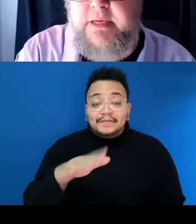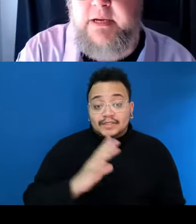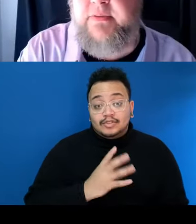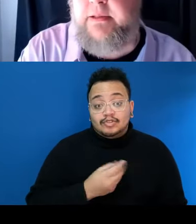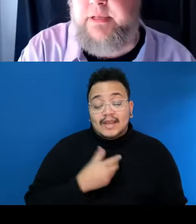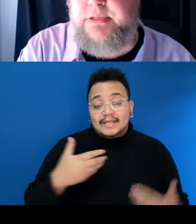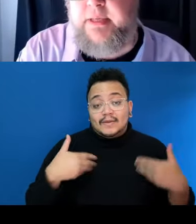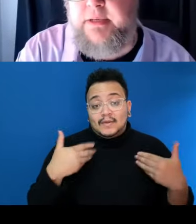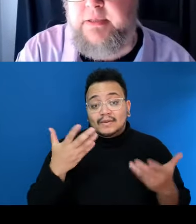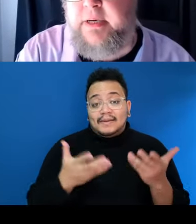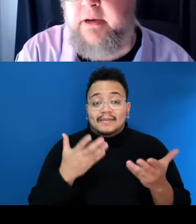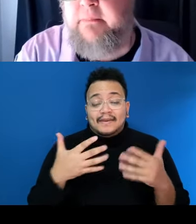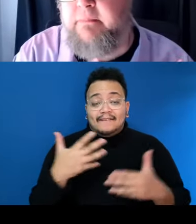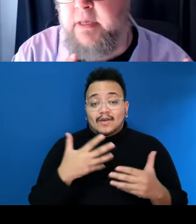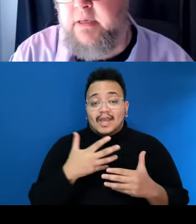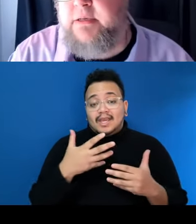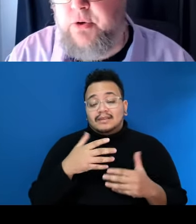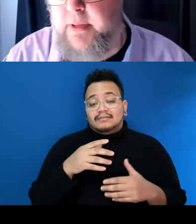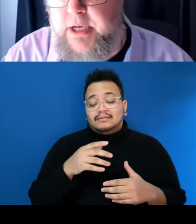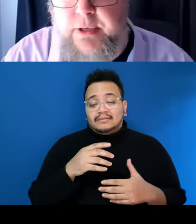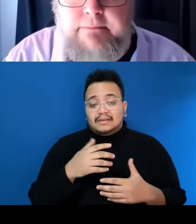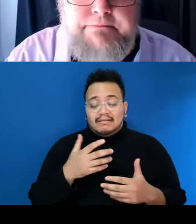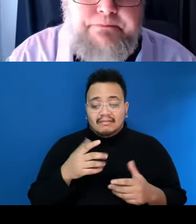because of that legislative discrimination.